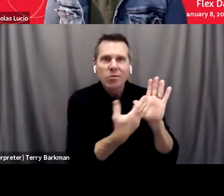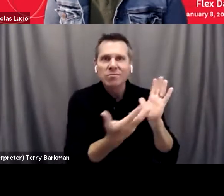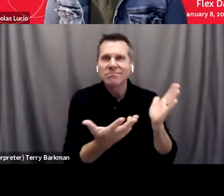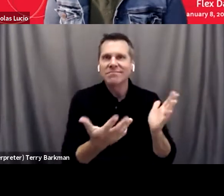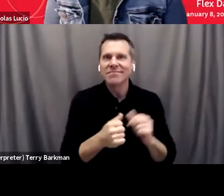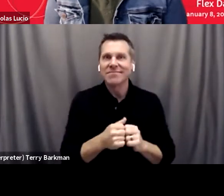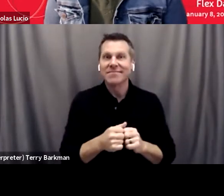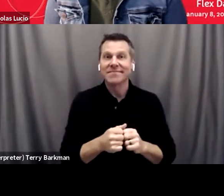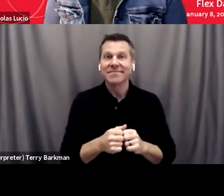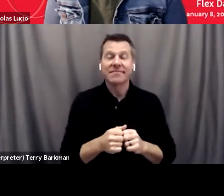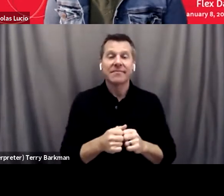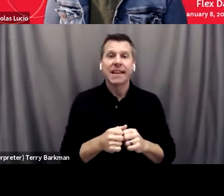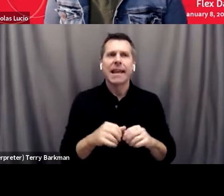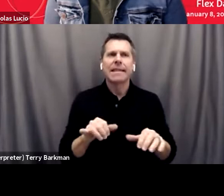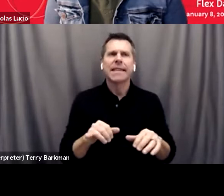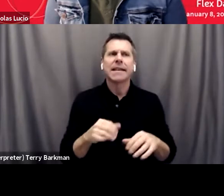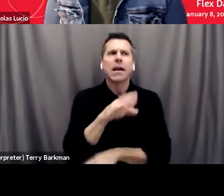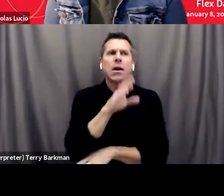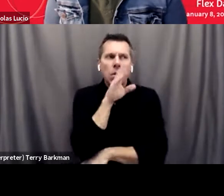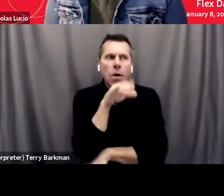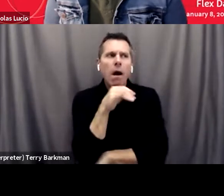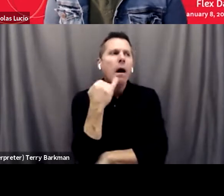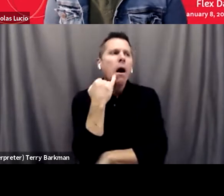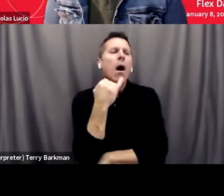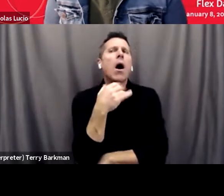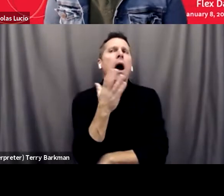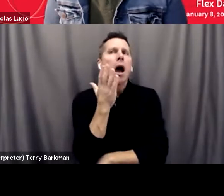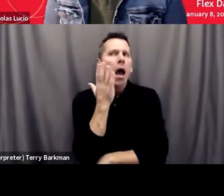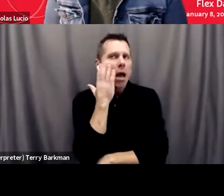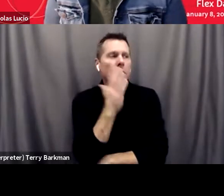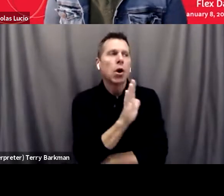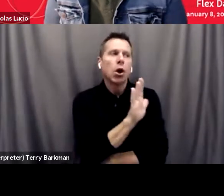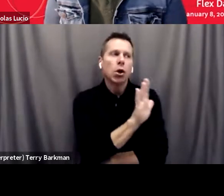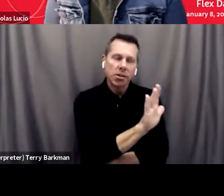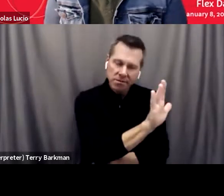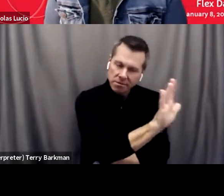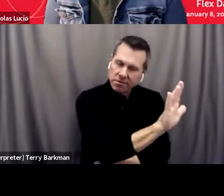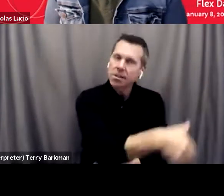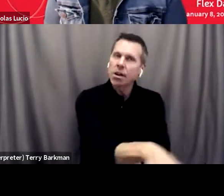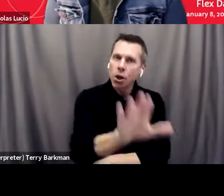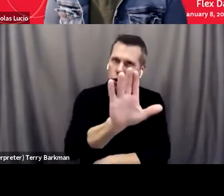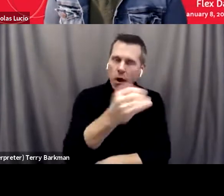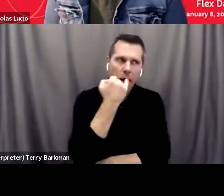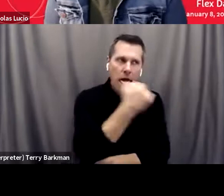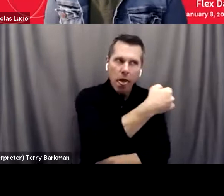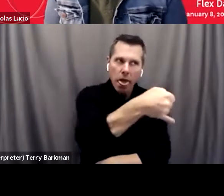sort of siloed concept where you only know what you do, and you don't really know why you're doing it, or what you could do to make